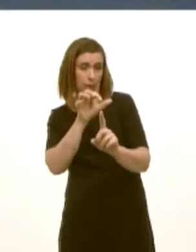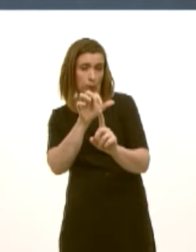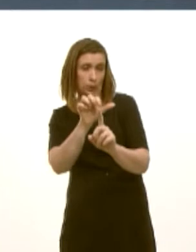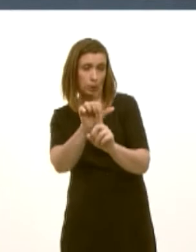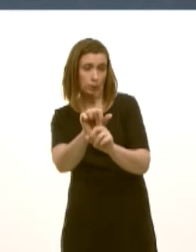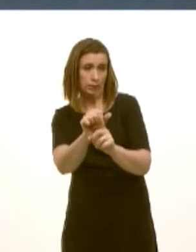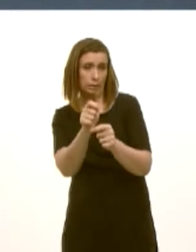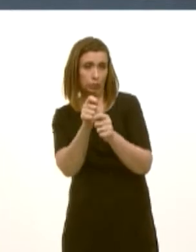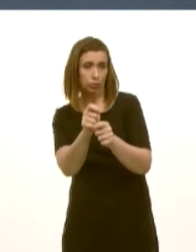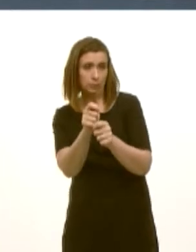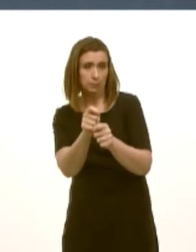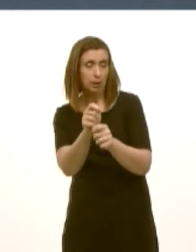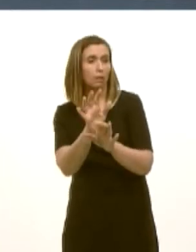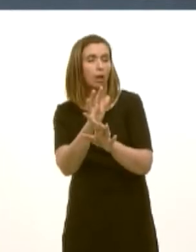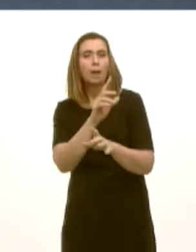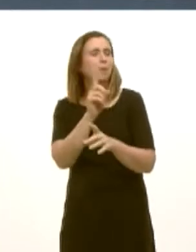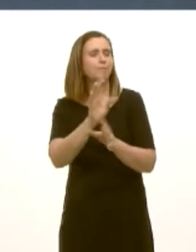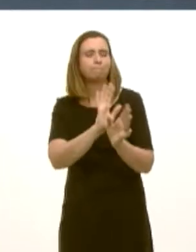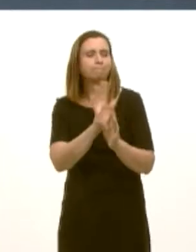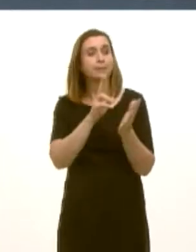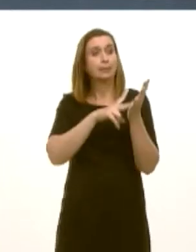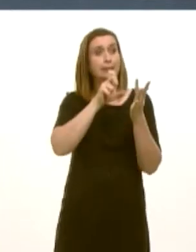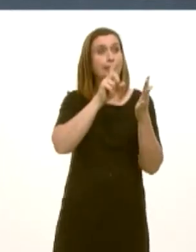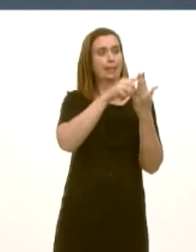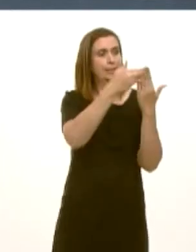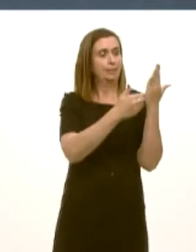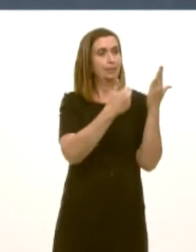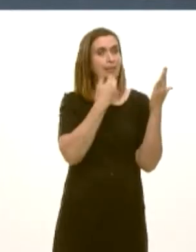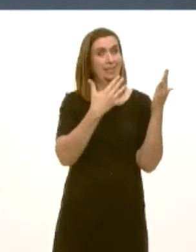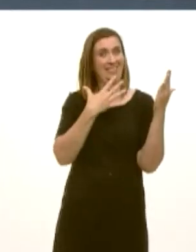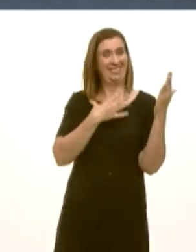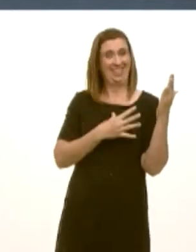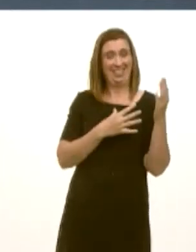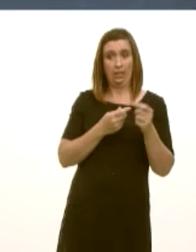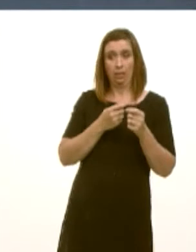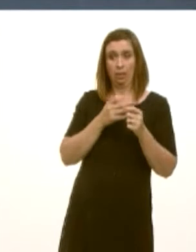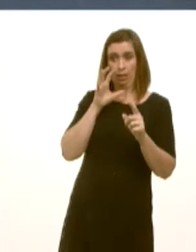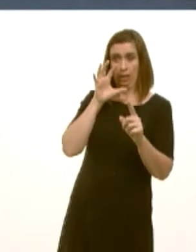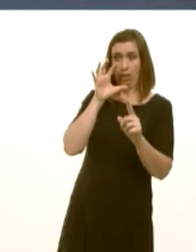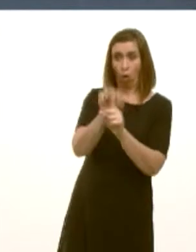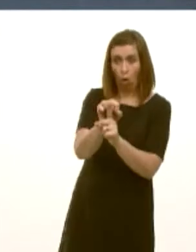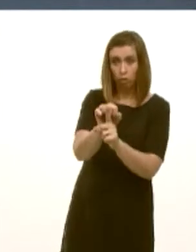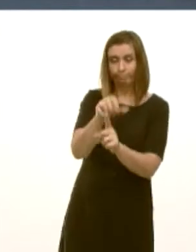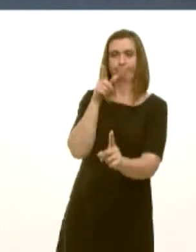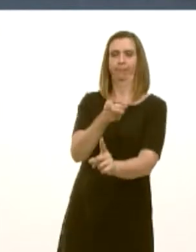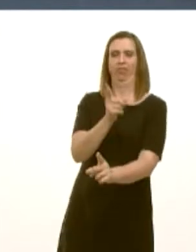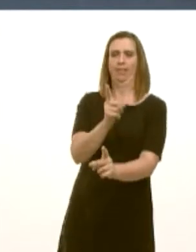NICE guidance talks about diagnostics being available within a matter of days and a matter of two weeks.